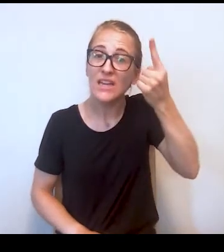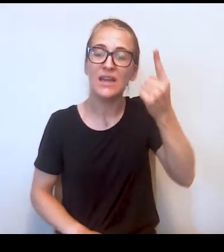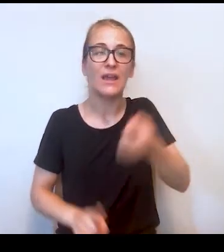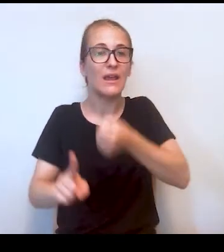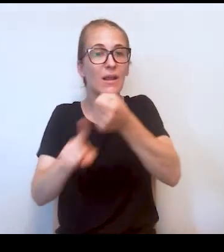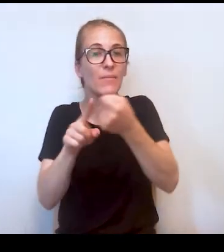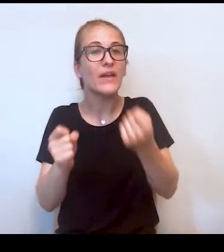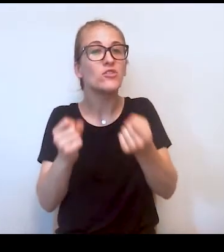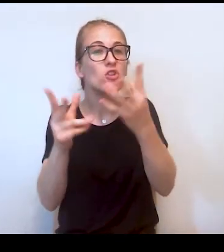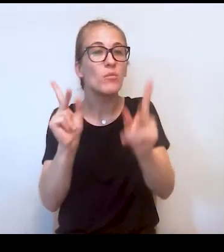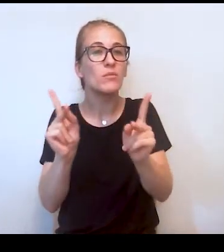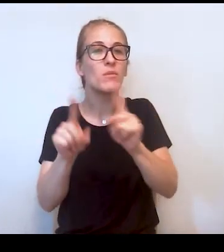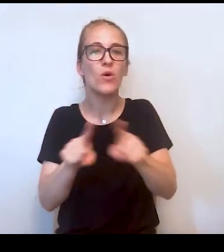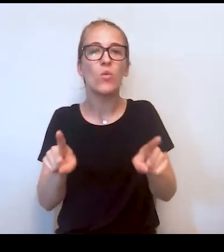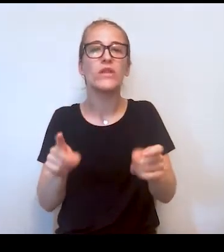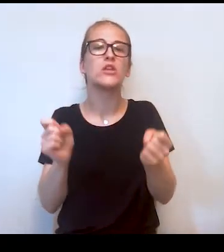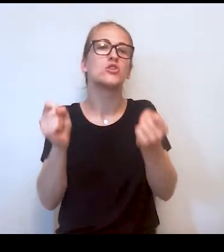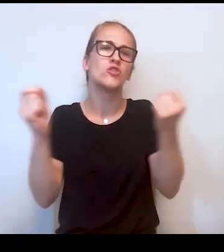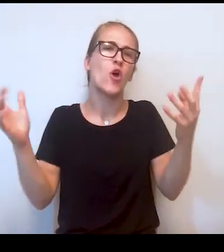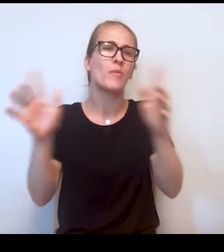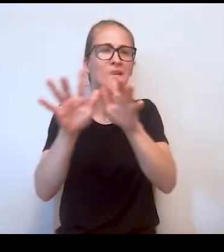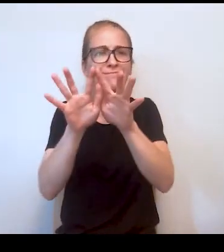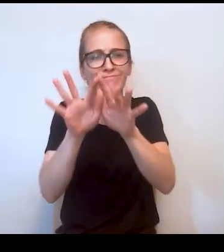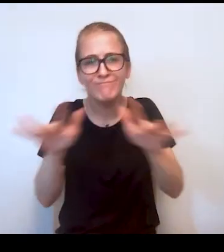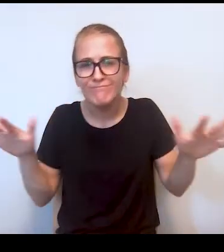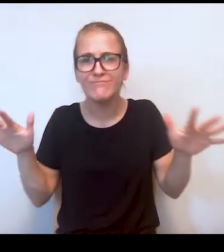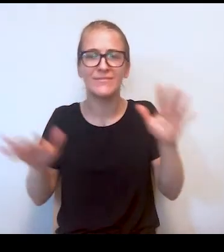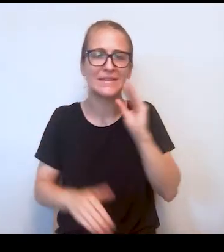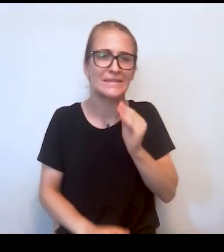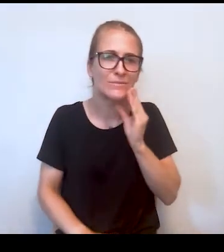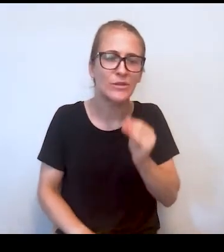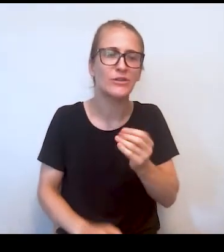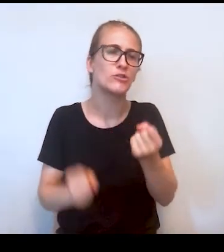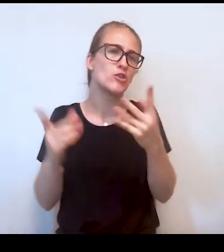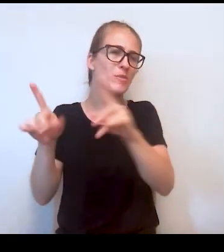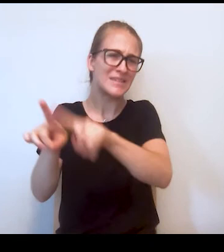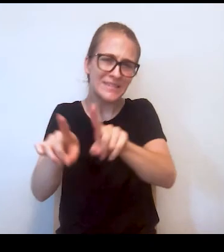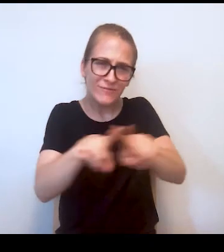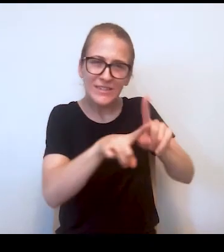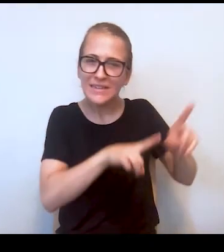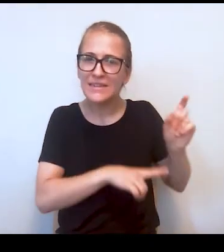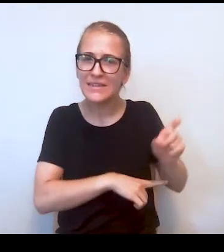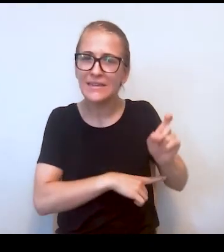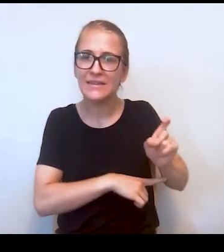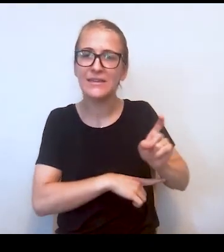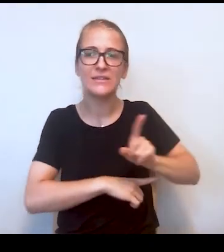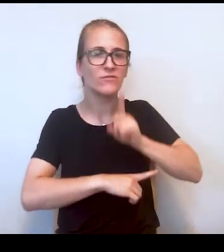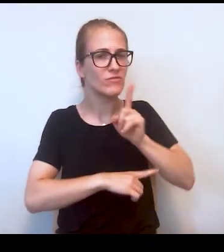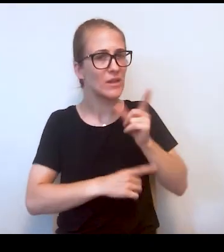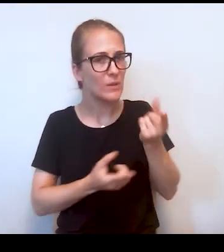is then it creates this singular narrative based on people who have access to care about what this looks like,